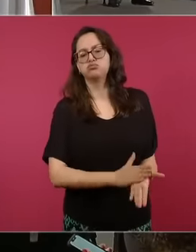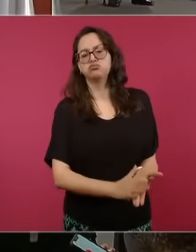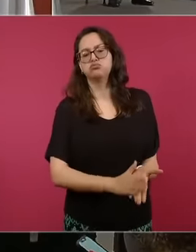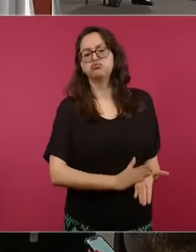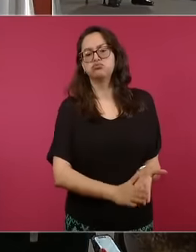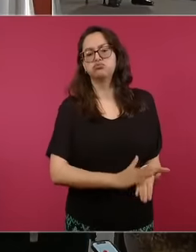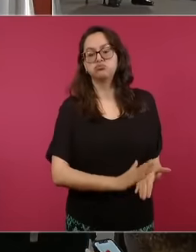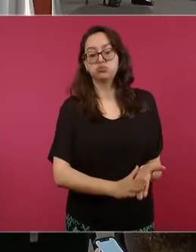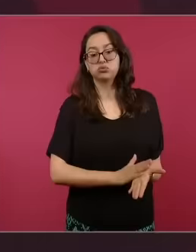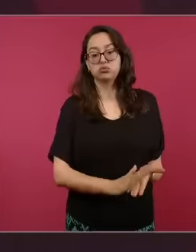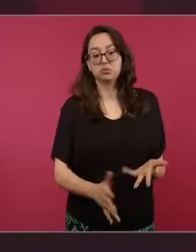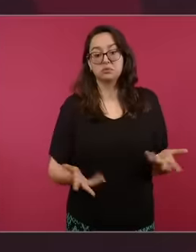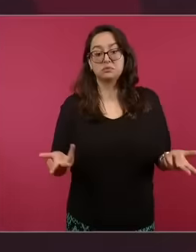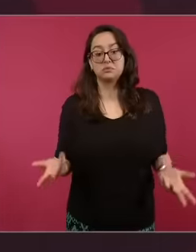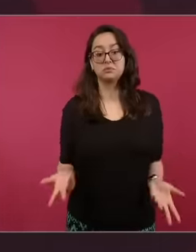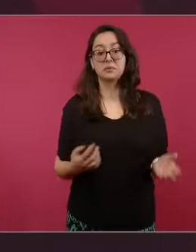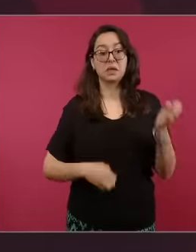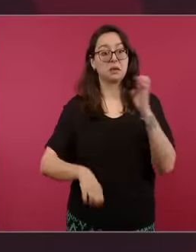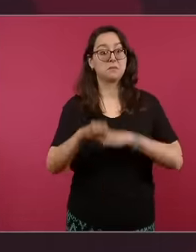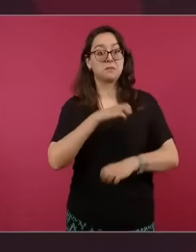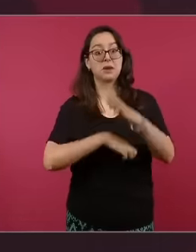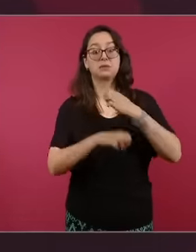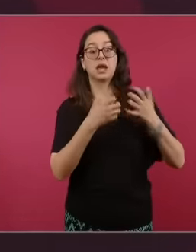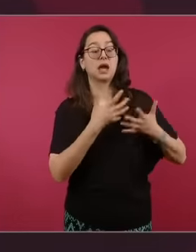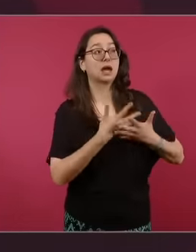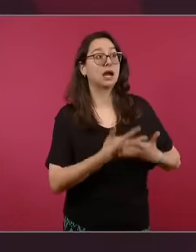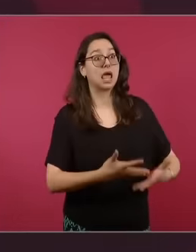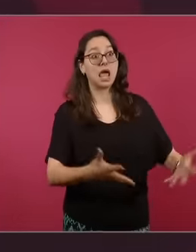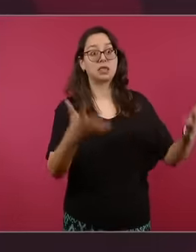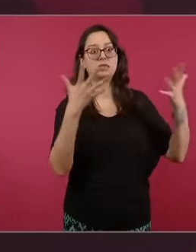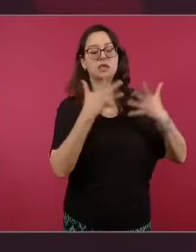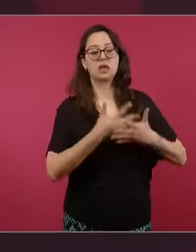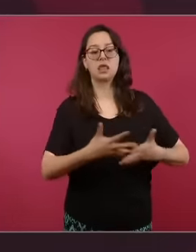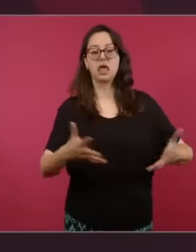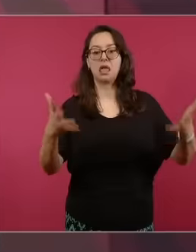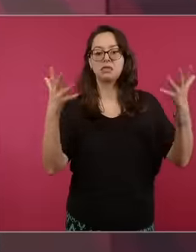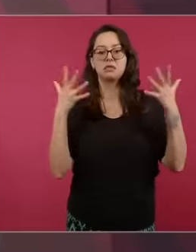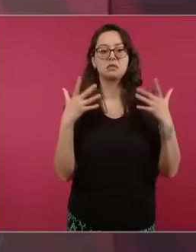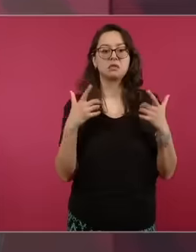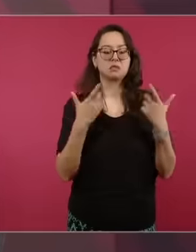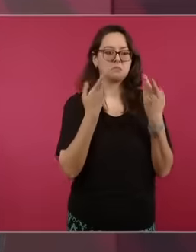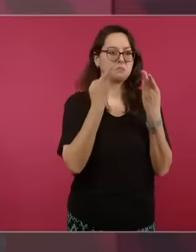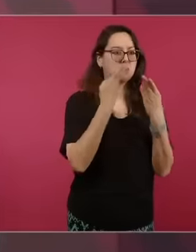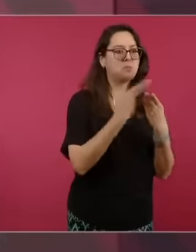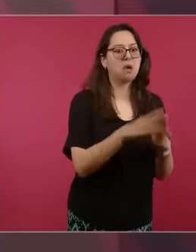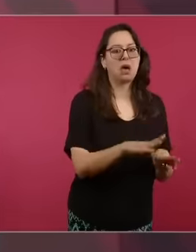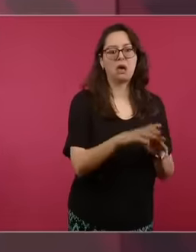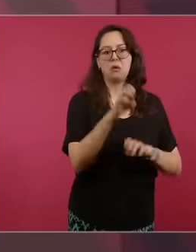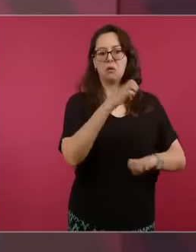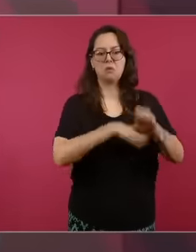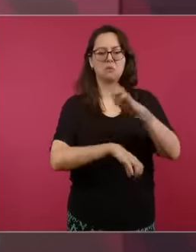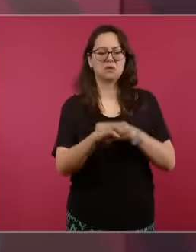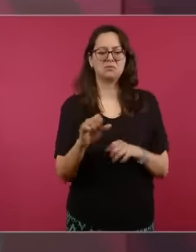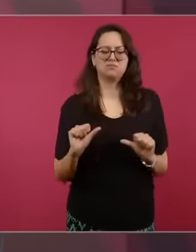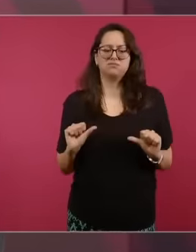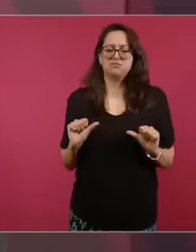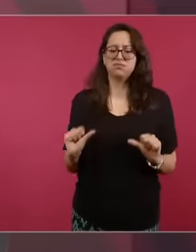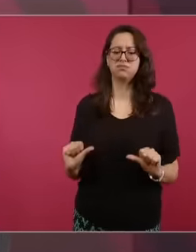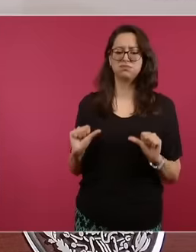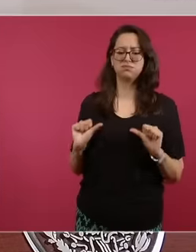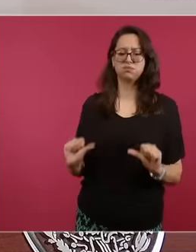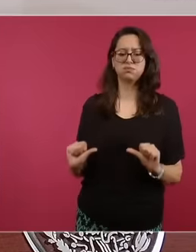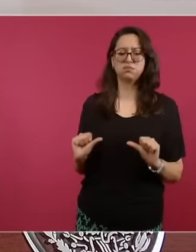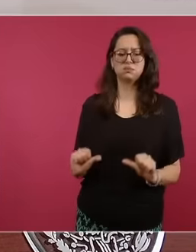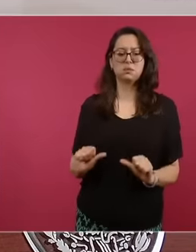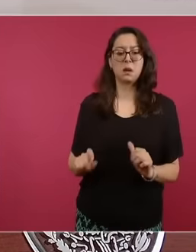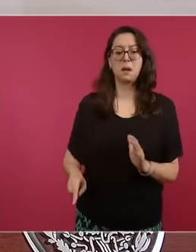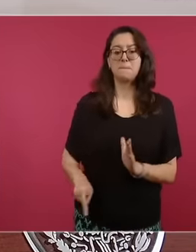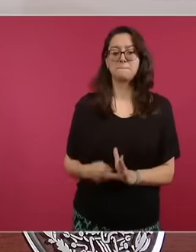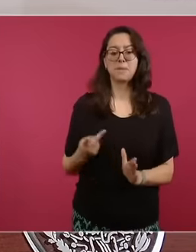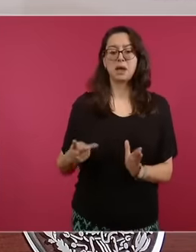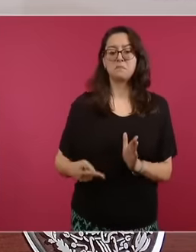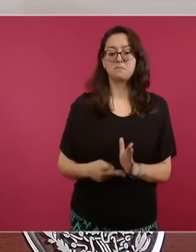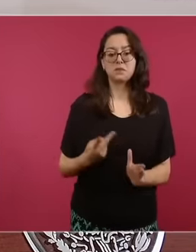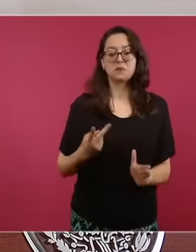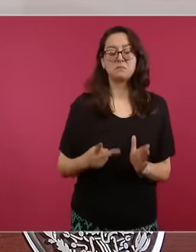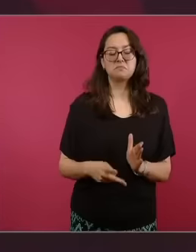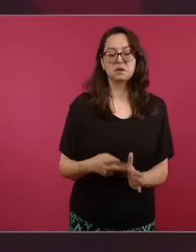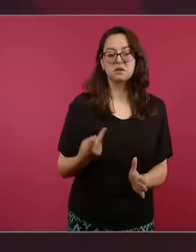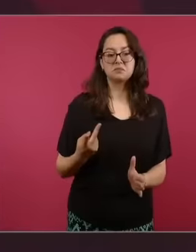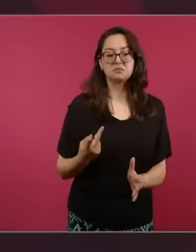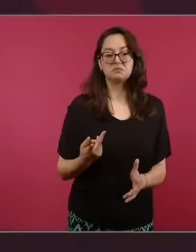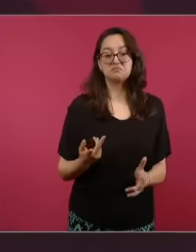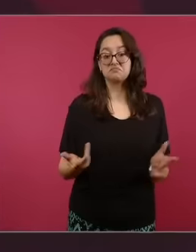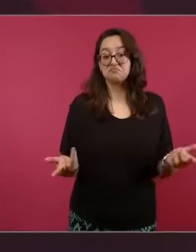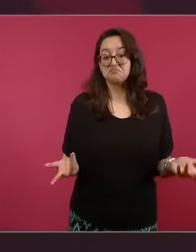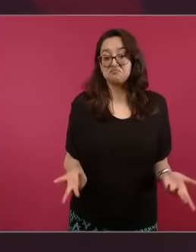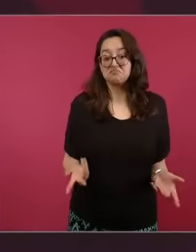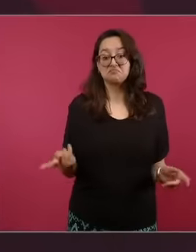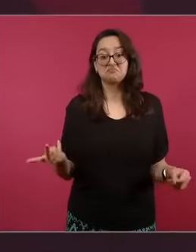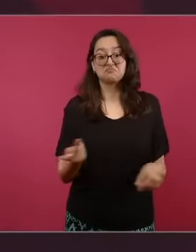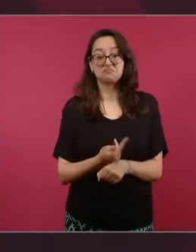on large financial and business corporations were condoned. It was not an issue of the